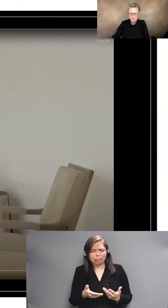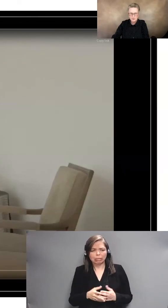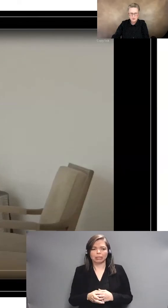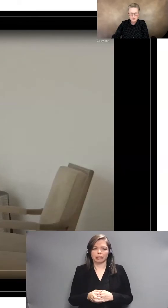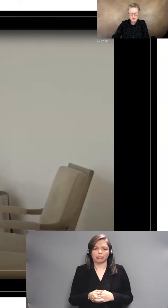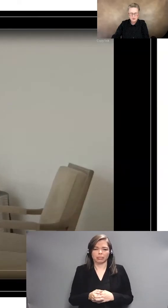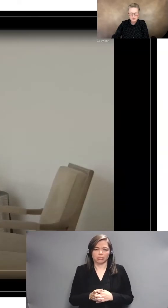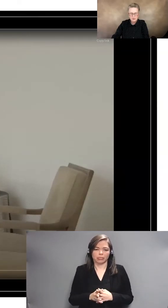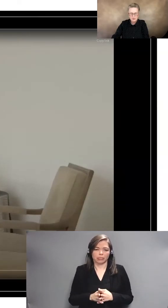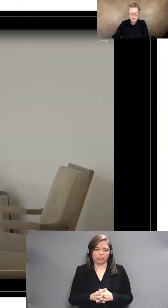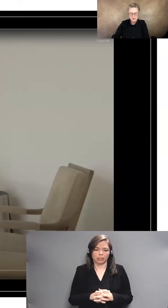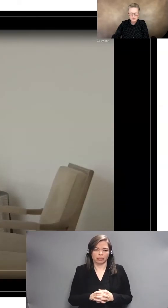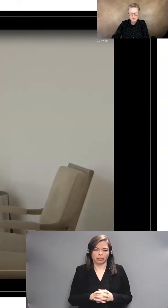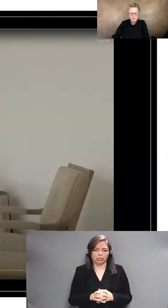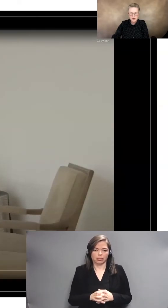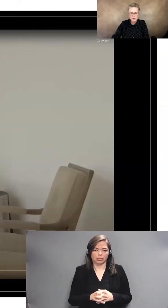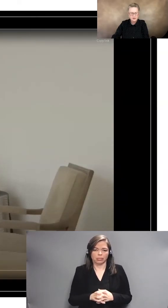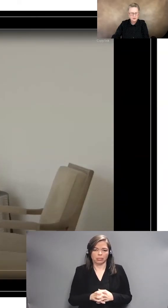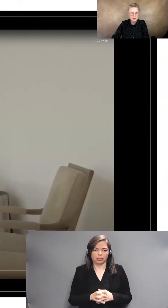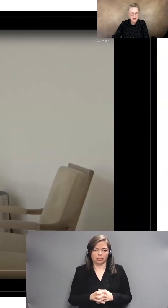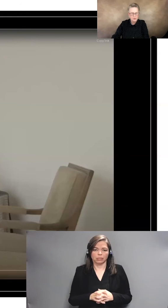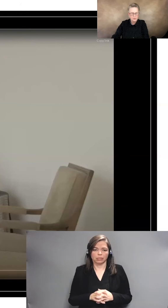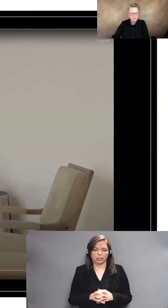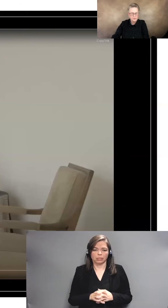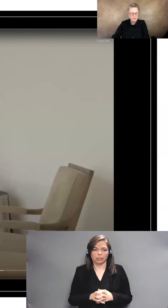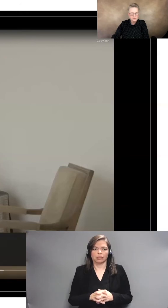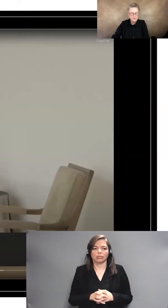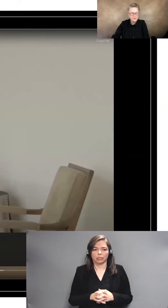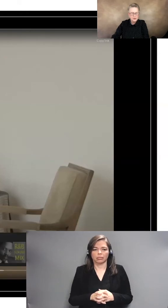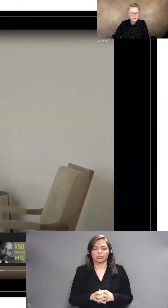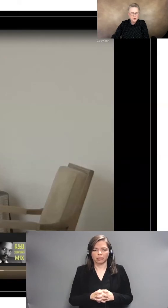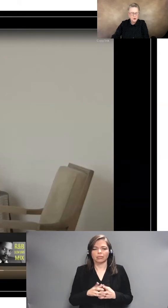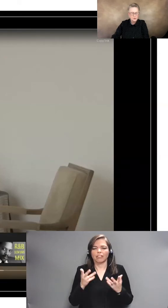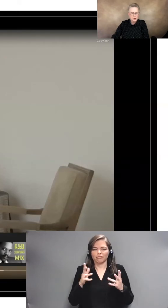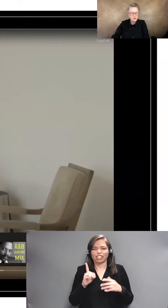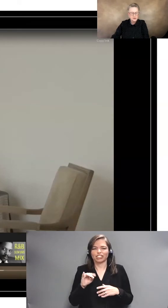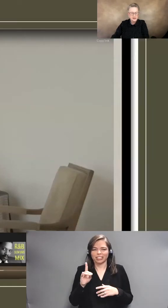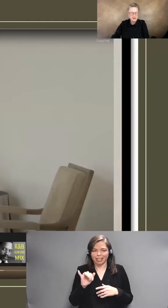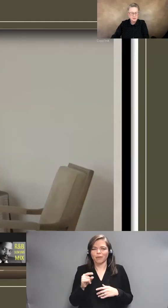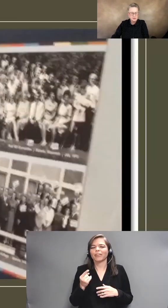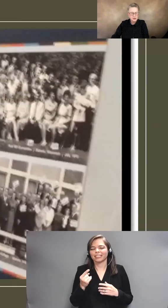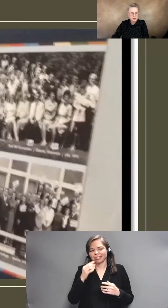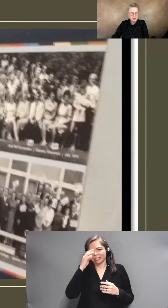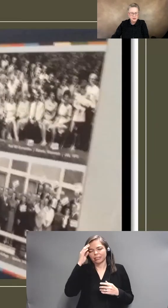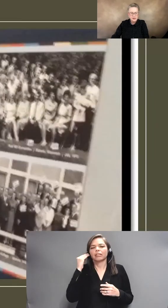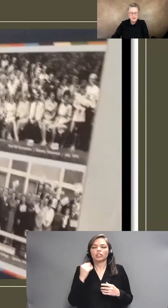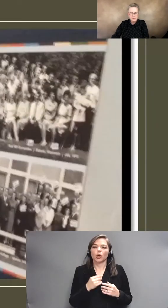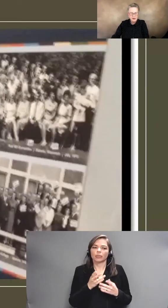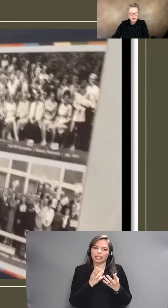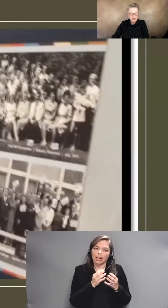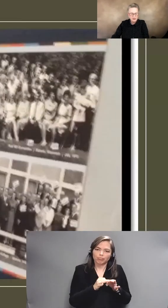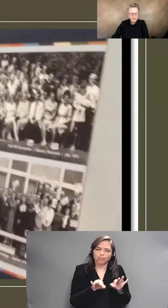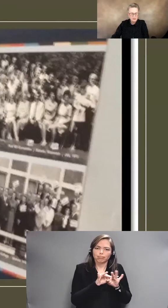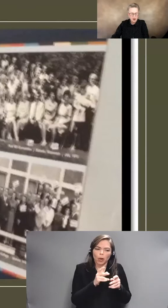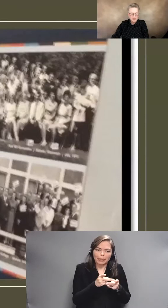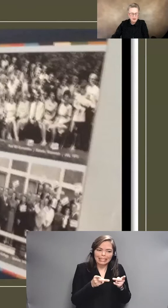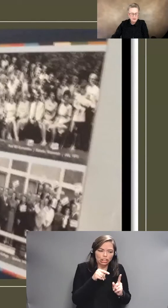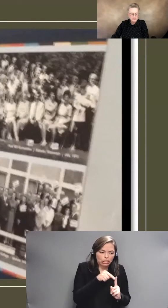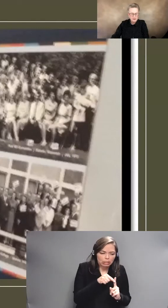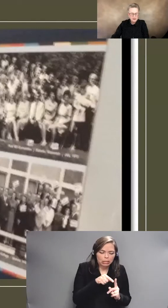Boyce Williams was . . . no we did do that . . . so Boyce was in a key position, then we have David Myers